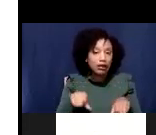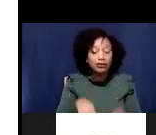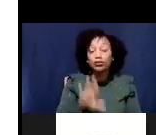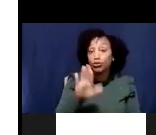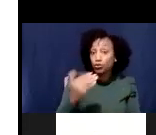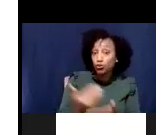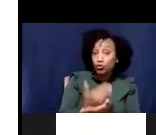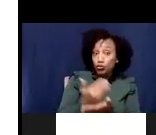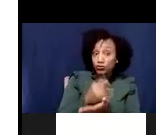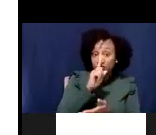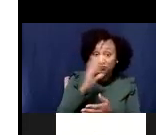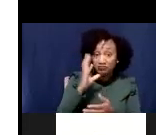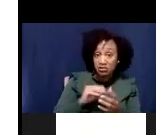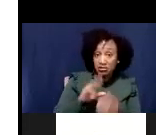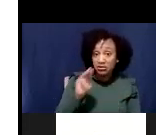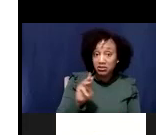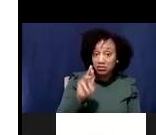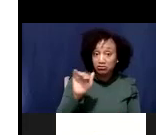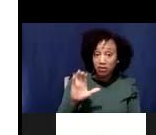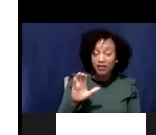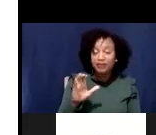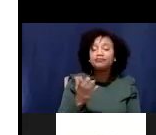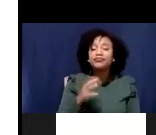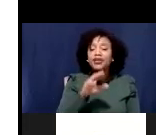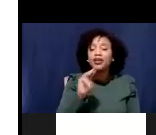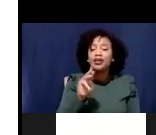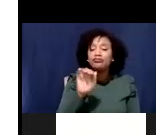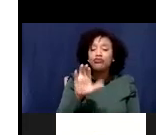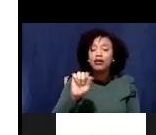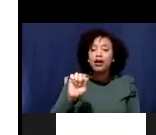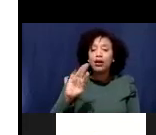please consider visiting mrac.org/grants.